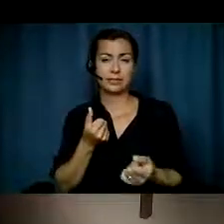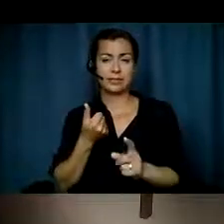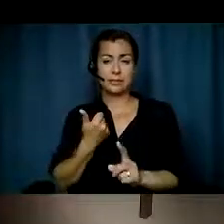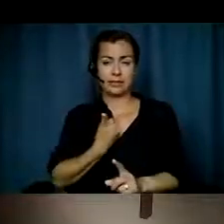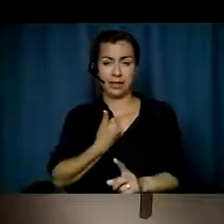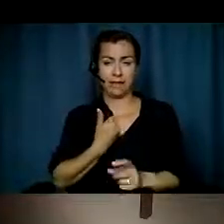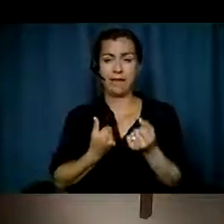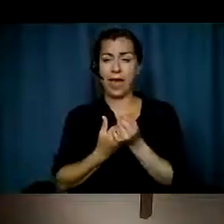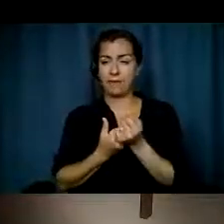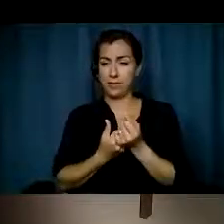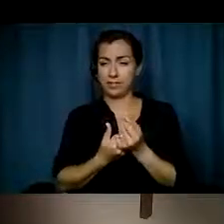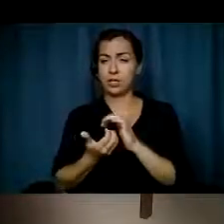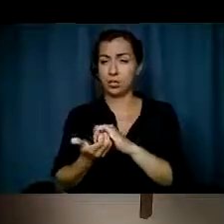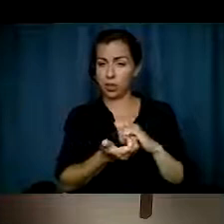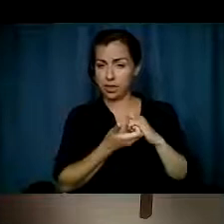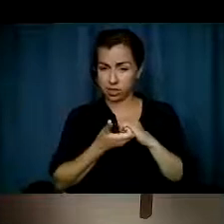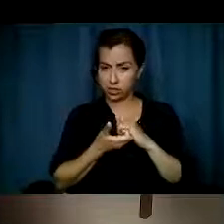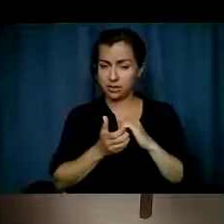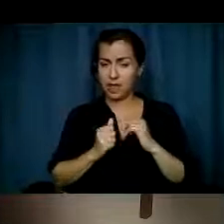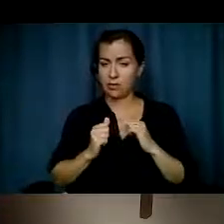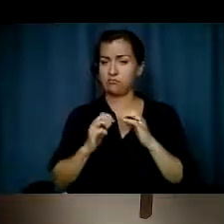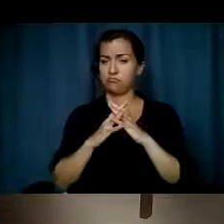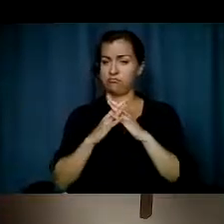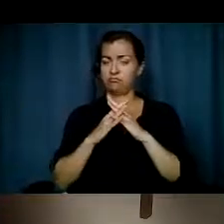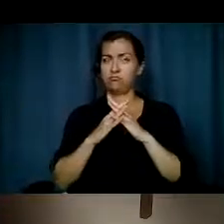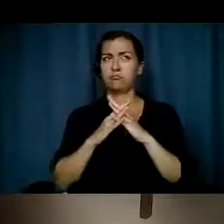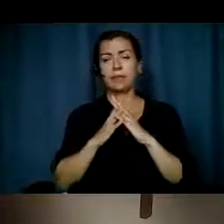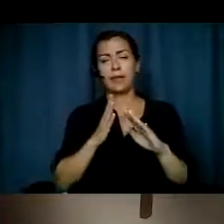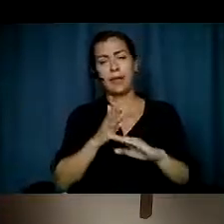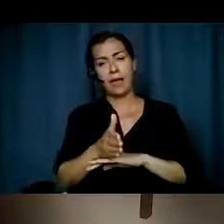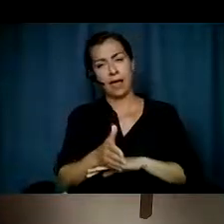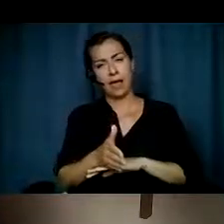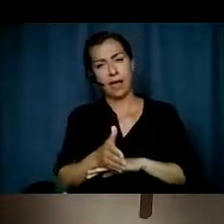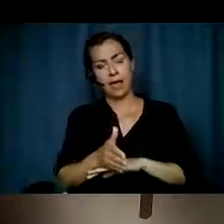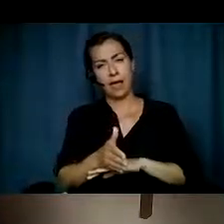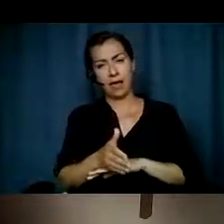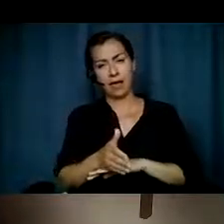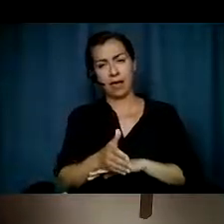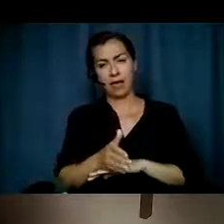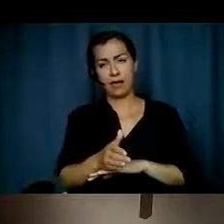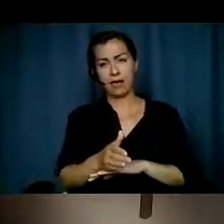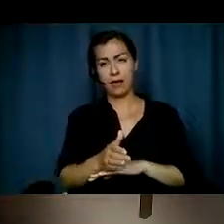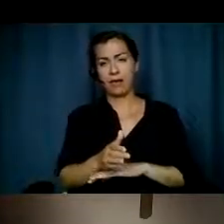That way they can vote for the person that they want to see in office.